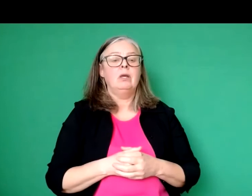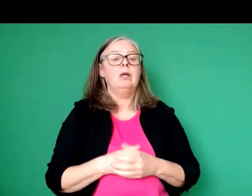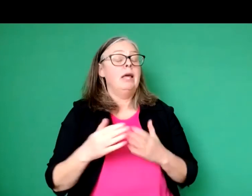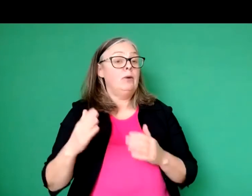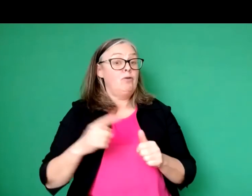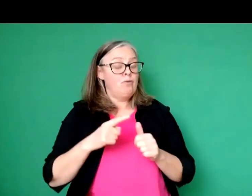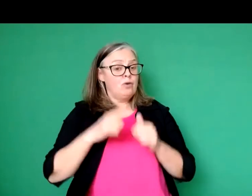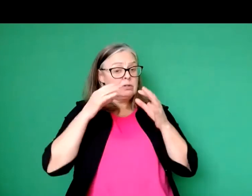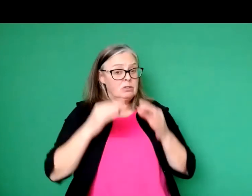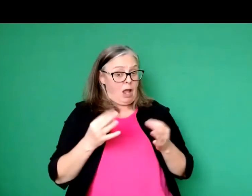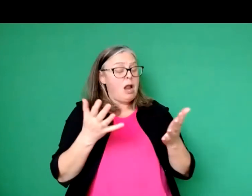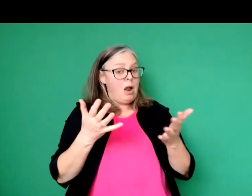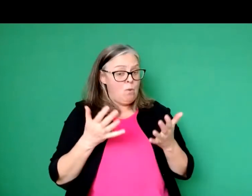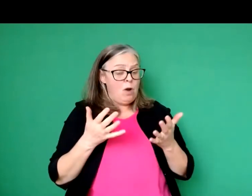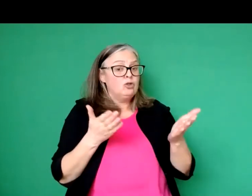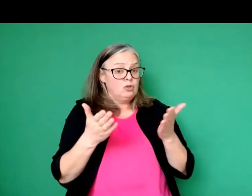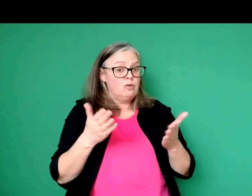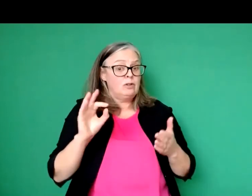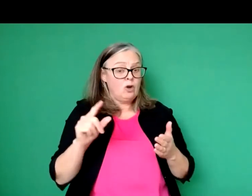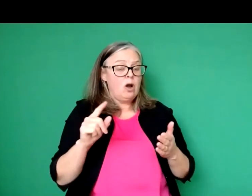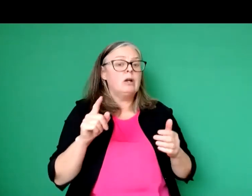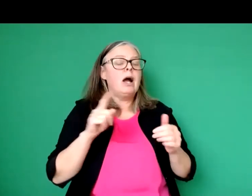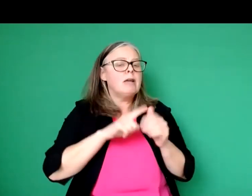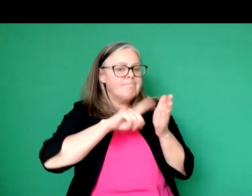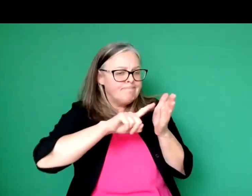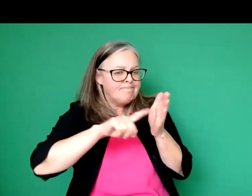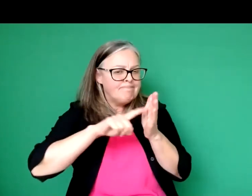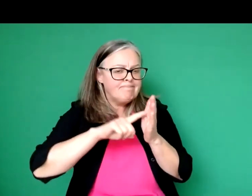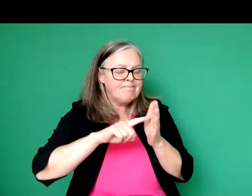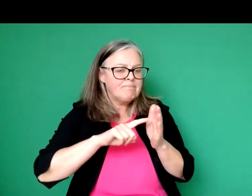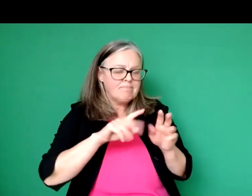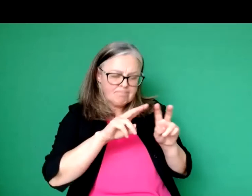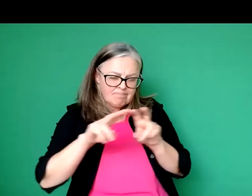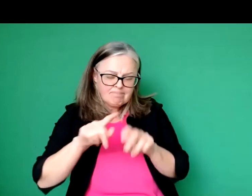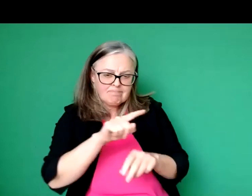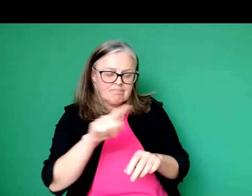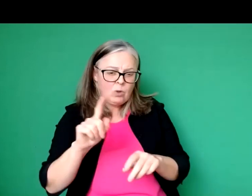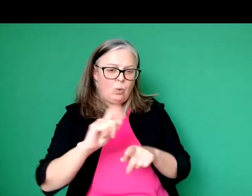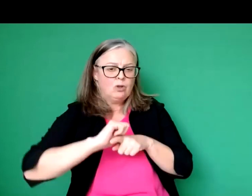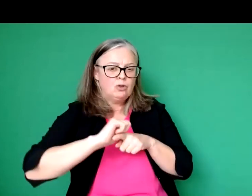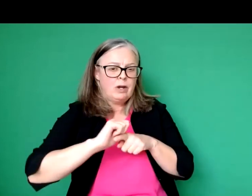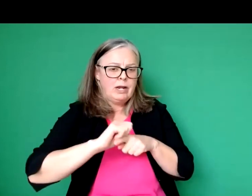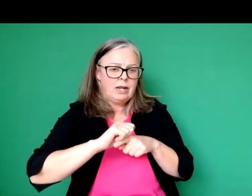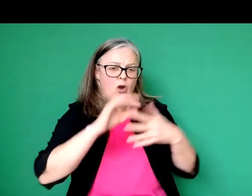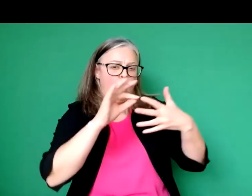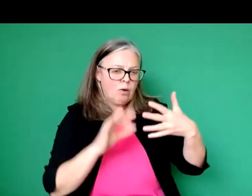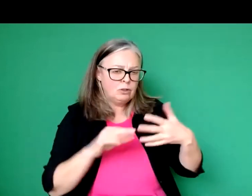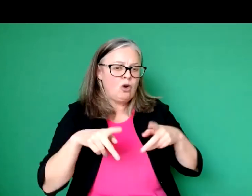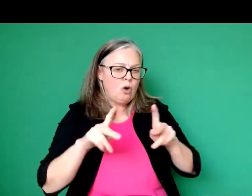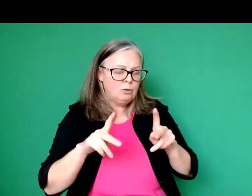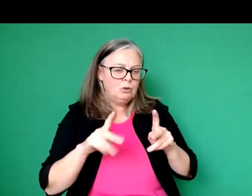go with the service dog i looked into training opportunities training options purchasing a dog